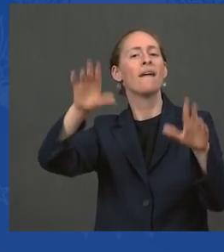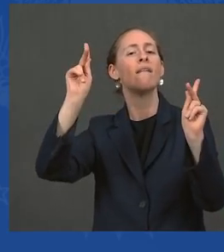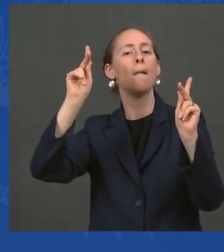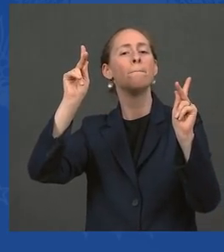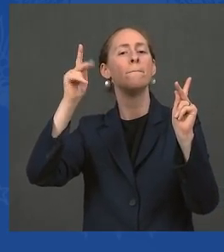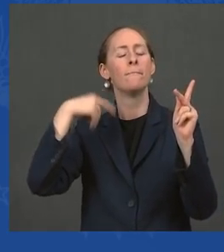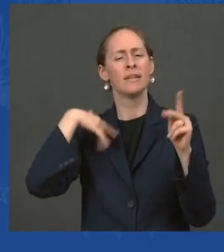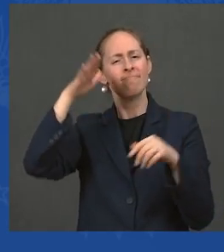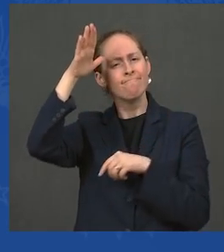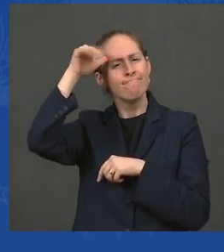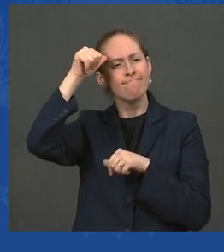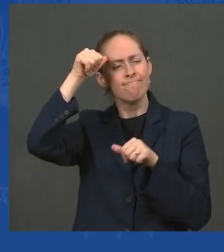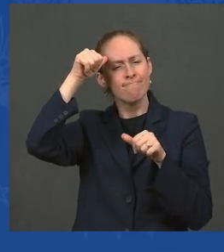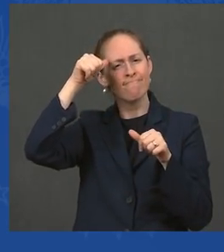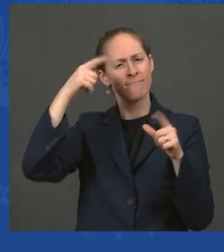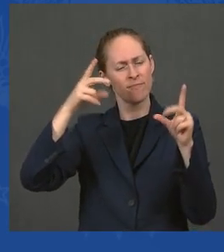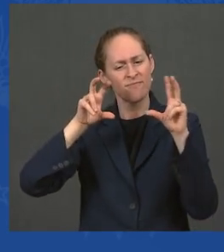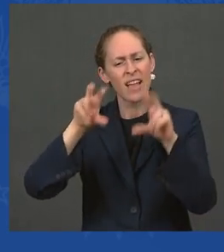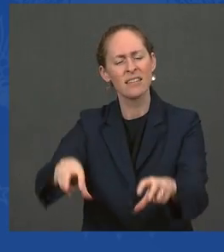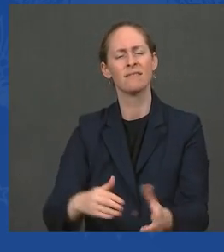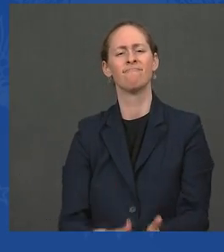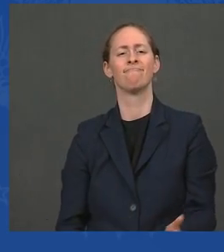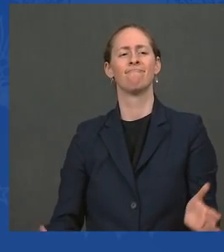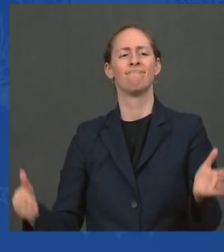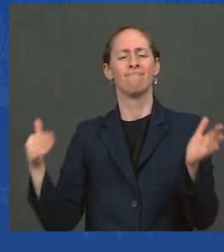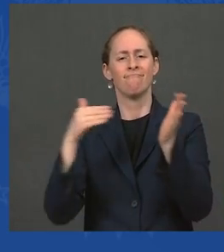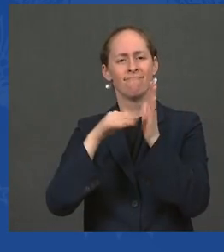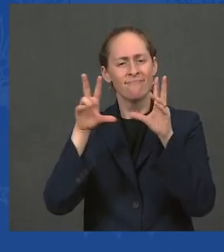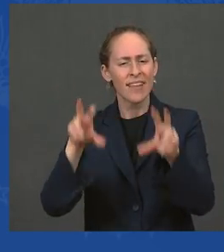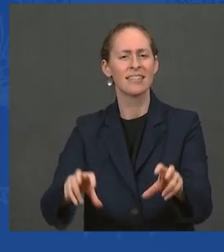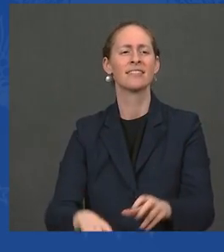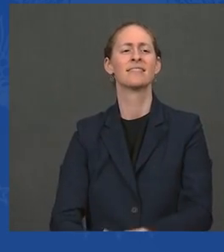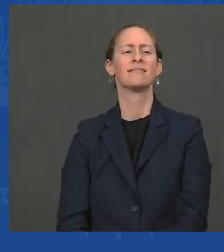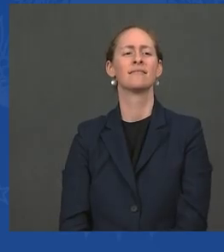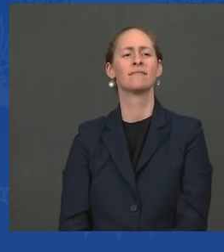We invest. We trust our instincts.